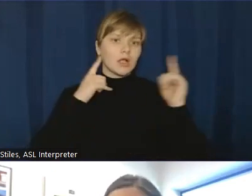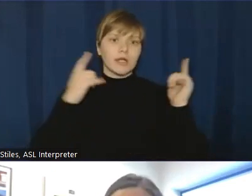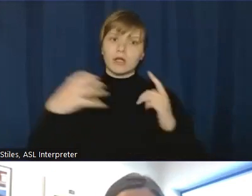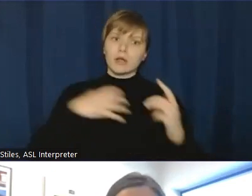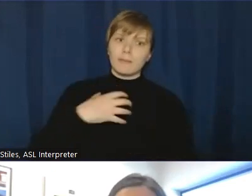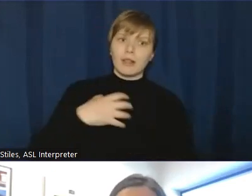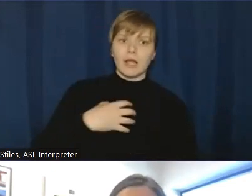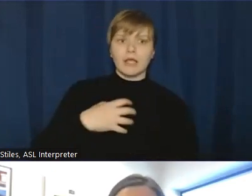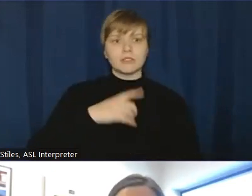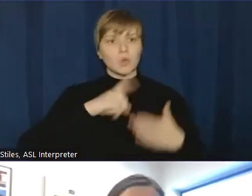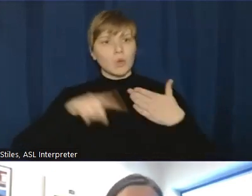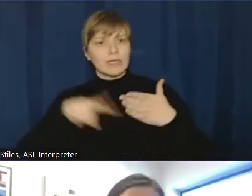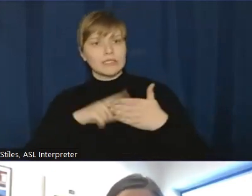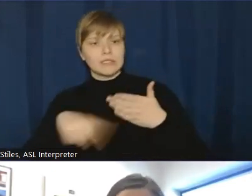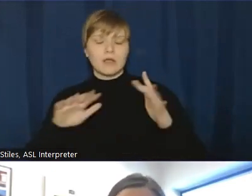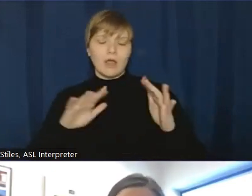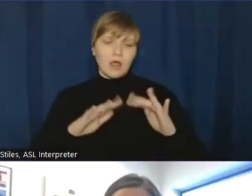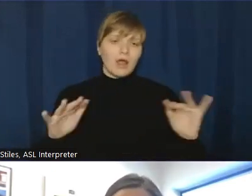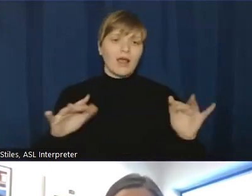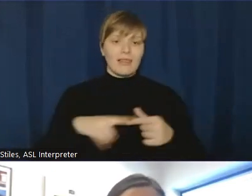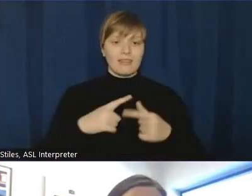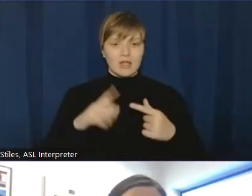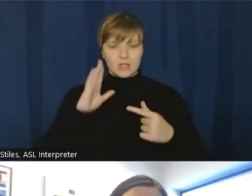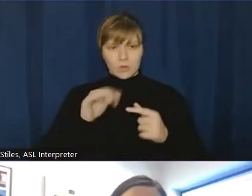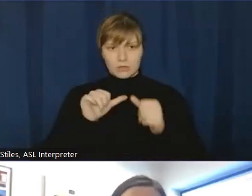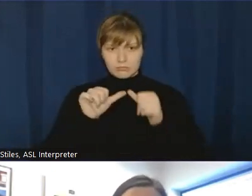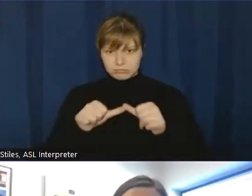or whatever it is, and then you just keep doing the same track. I think